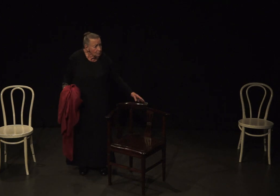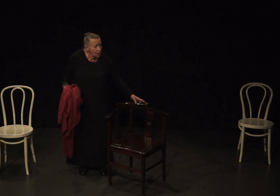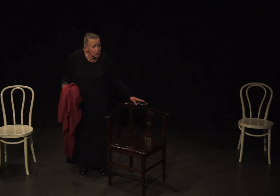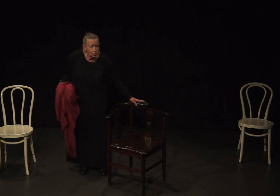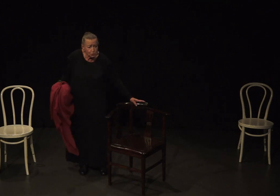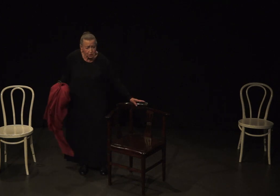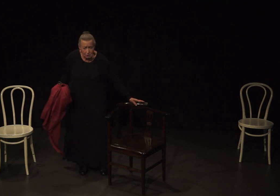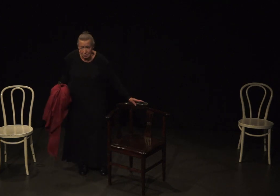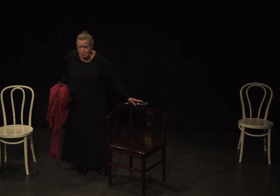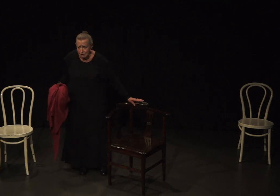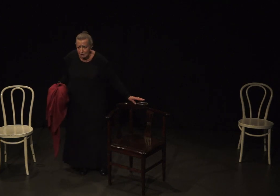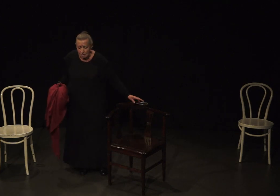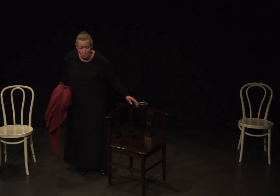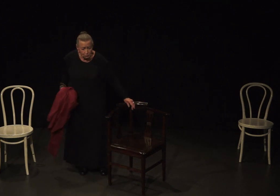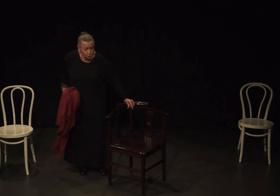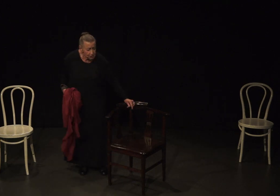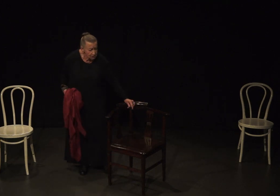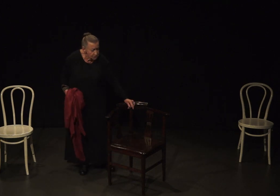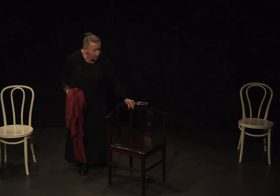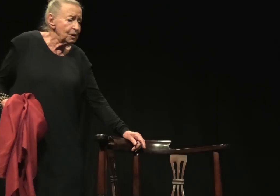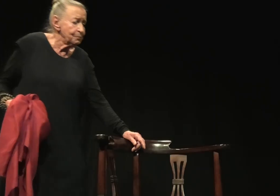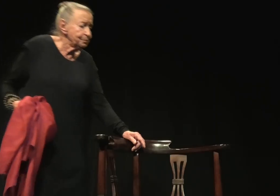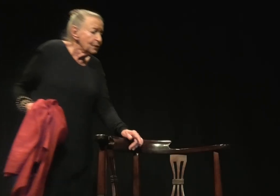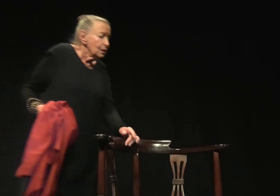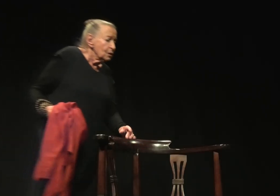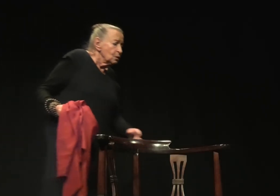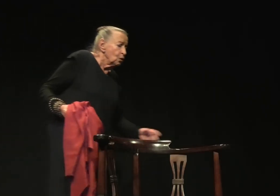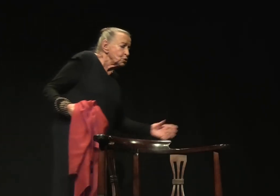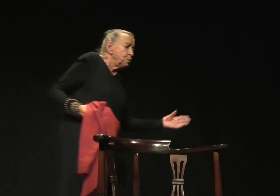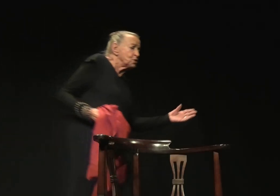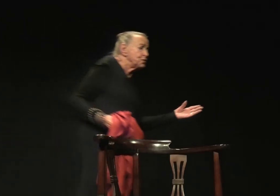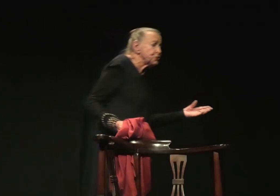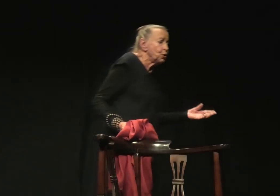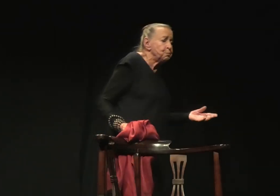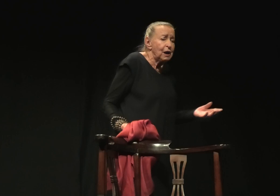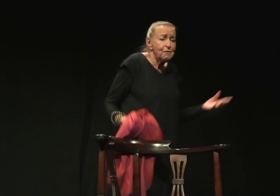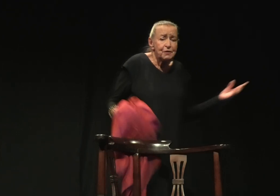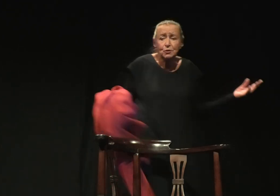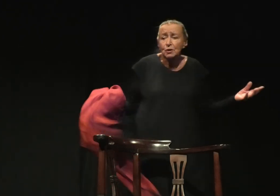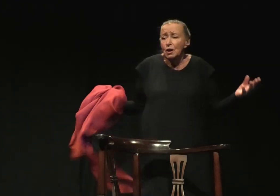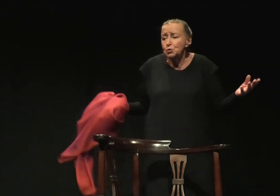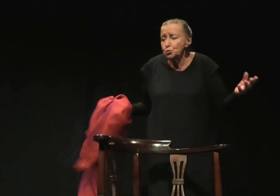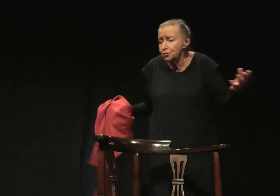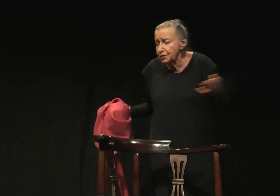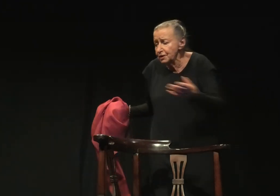"Major," said the Judge, "if you arrest them, what's the good?